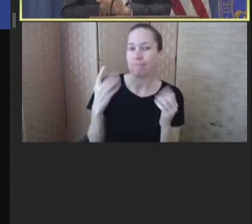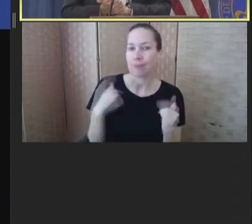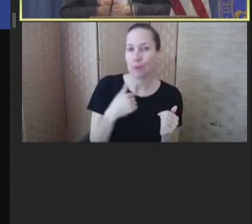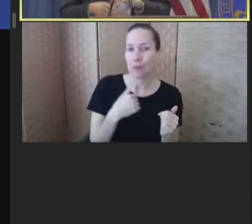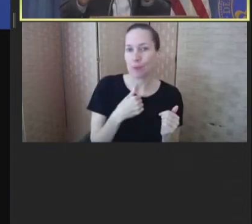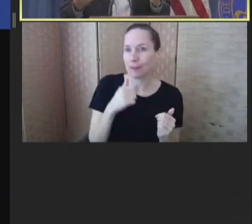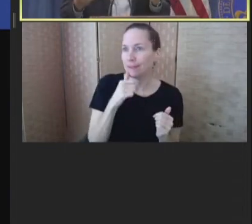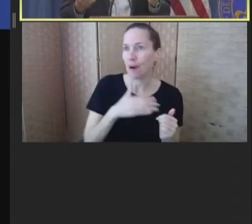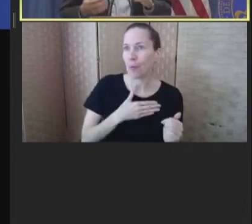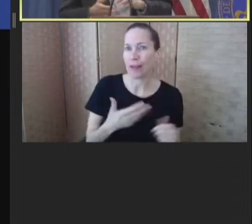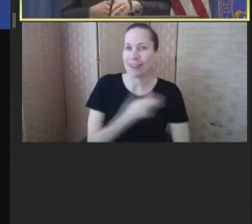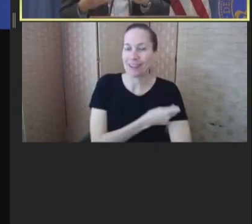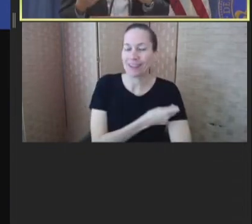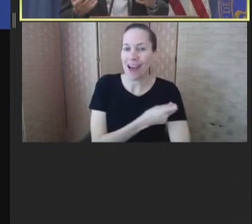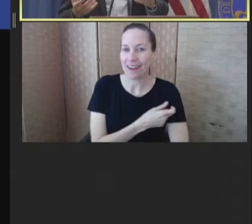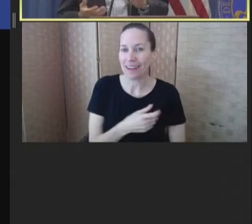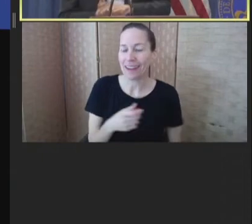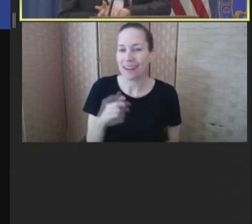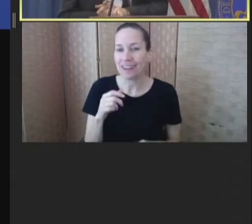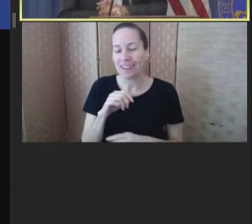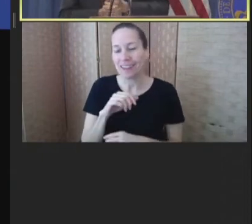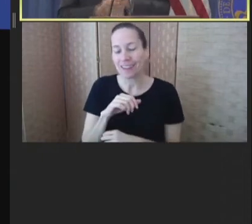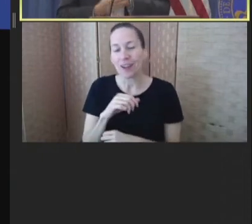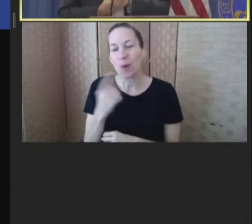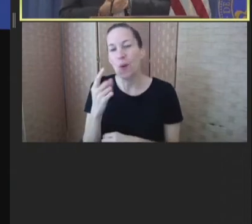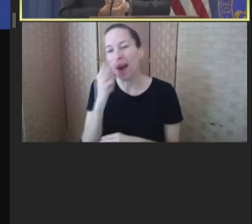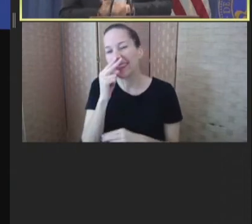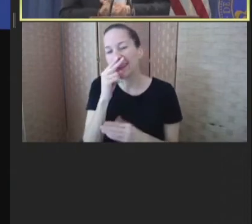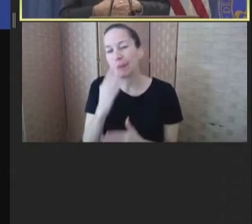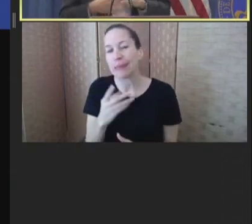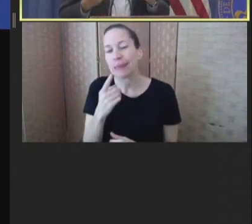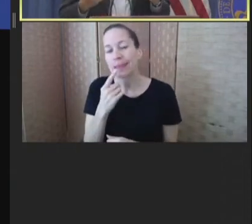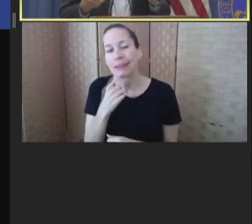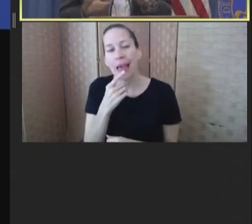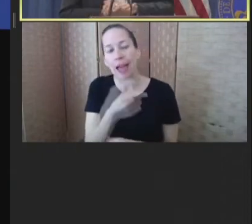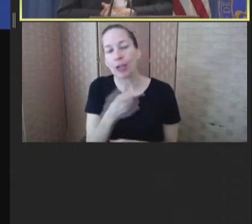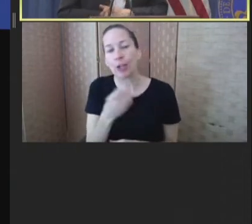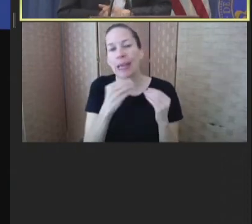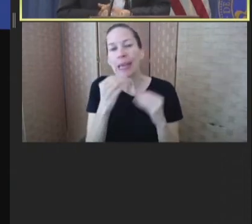more afraid of gluten than they are of smallpox. And it was kind of, like, you know, touché. But